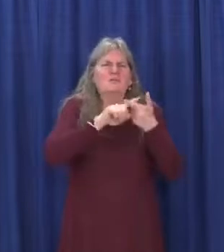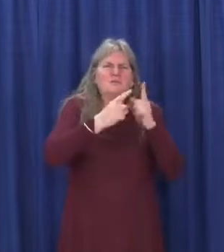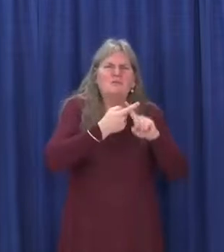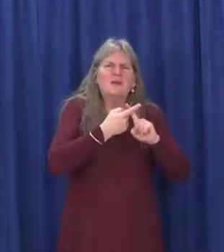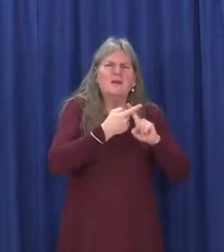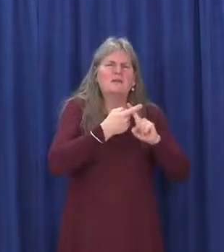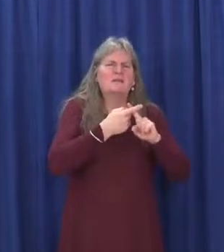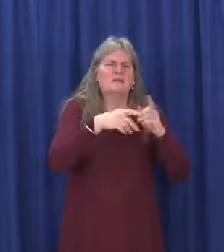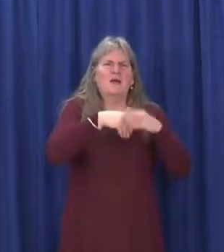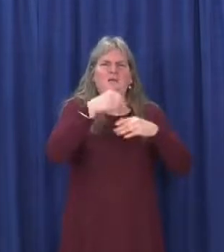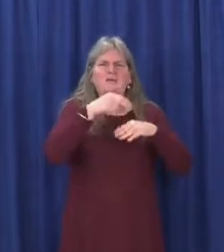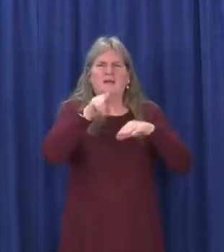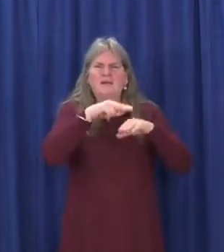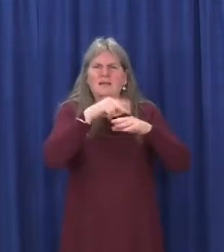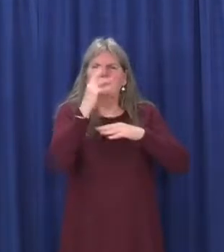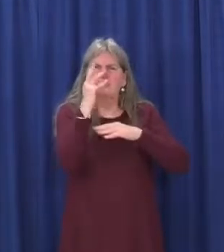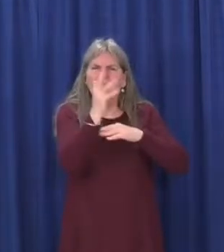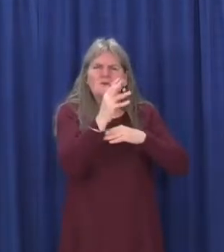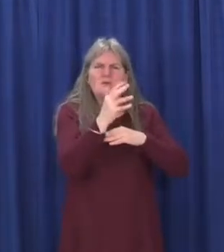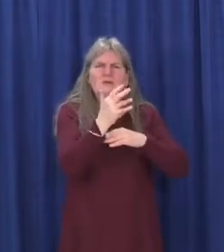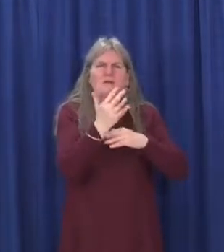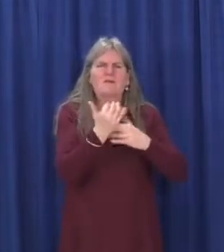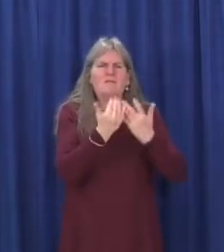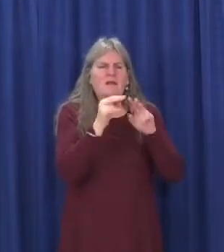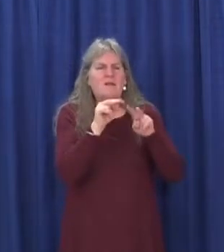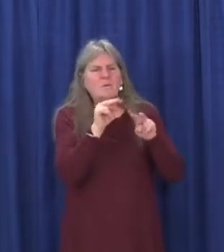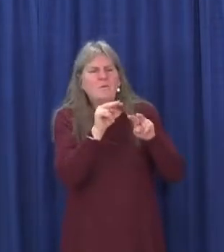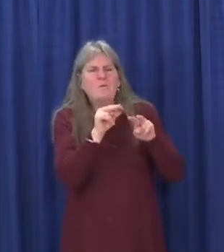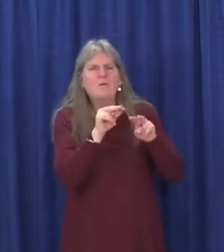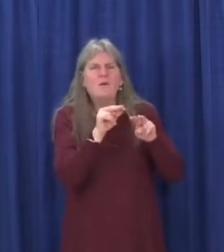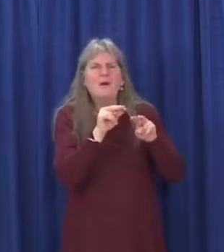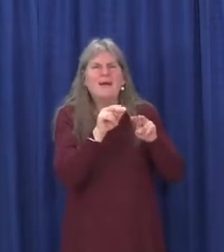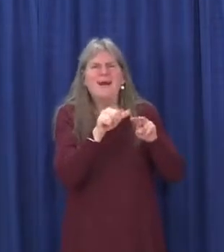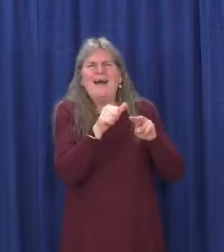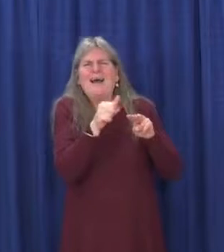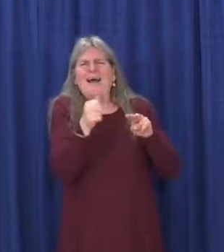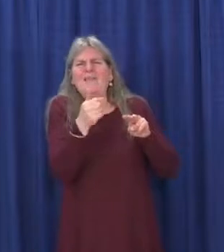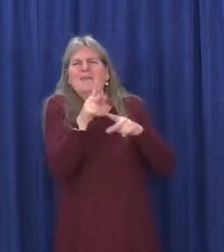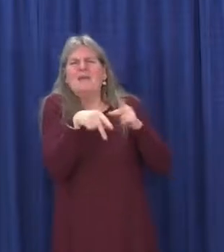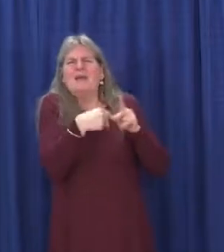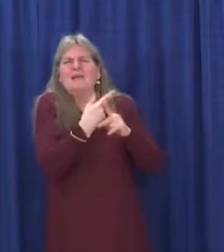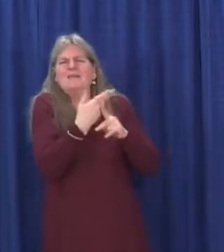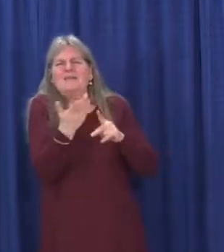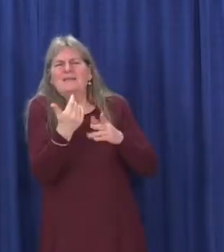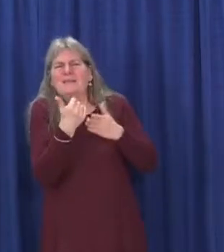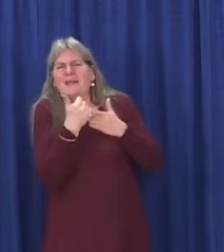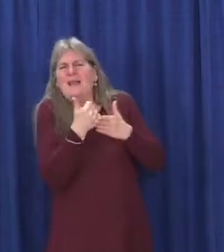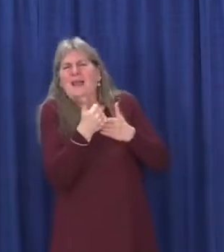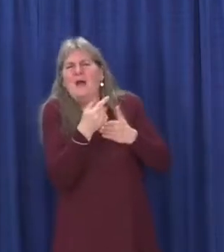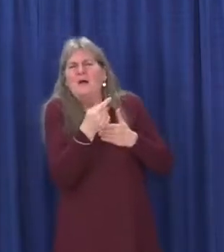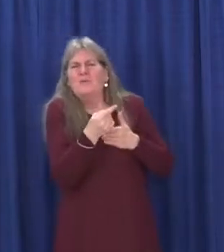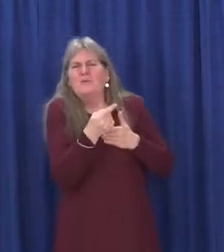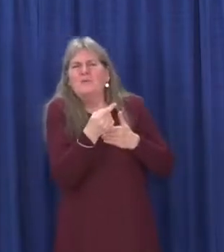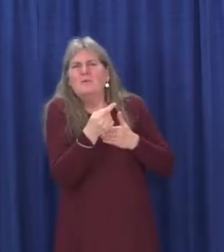sitting by the fire, other things that can help be that, provide that, you know,